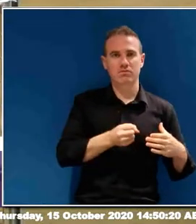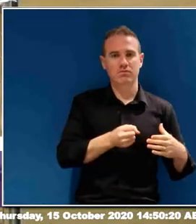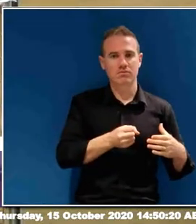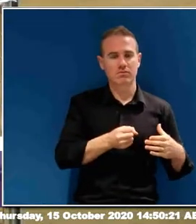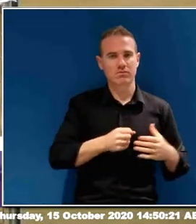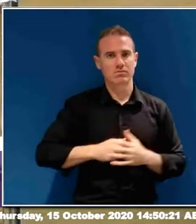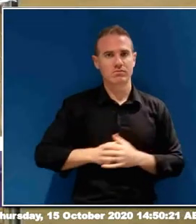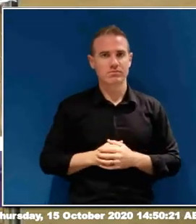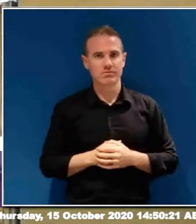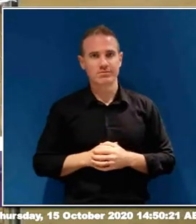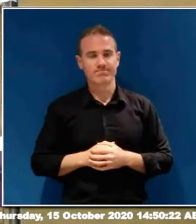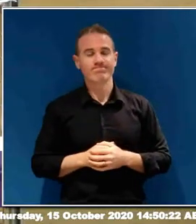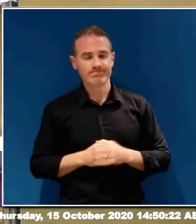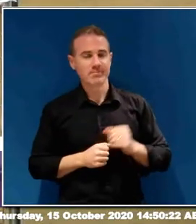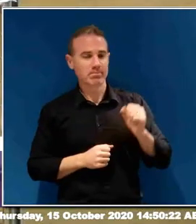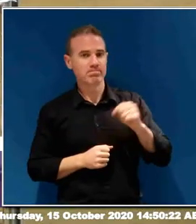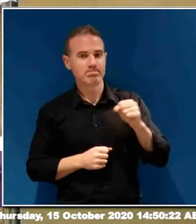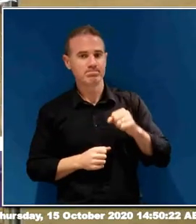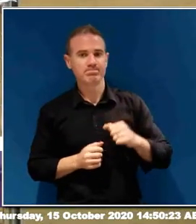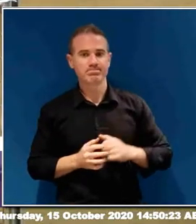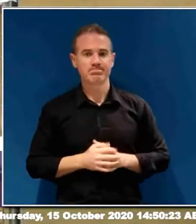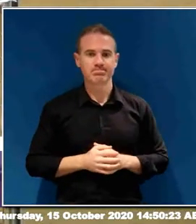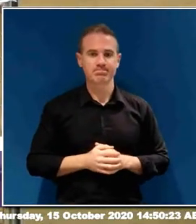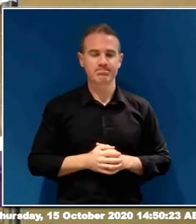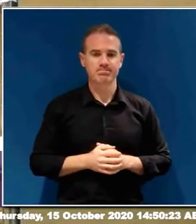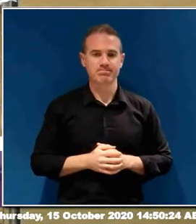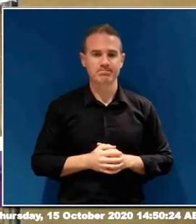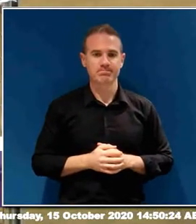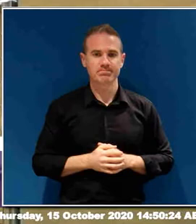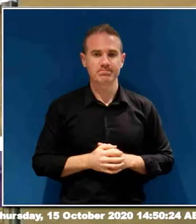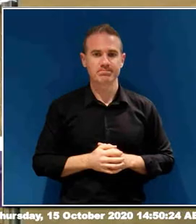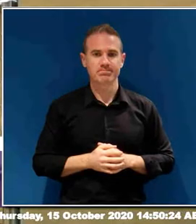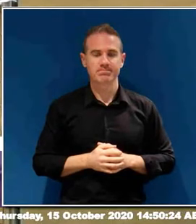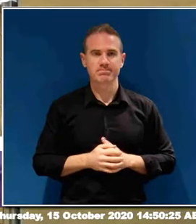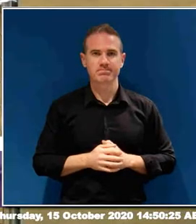And you've experienced, in some circumstances, getting